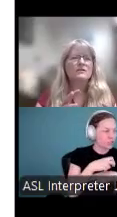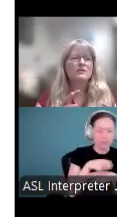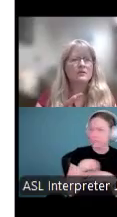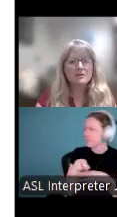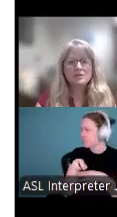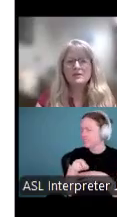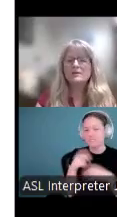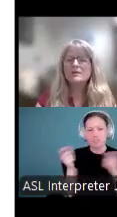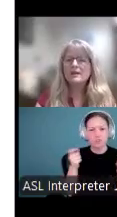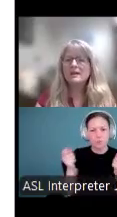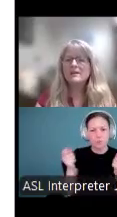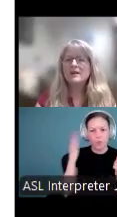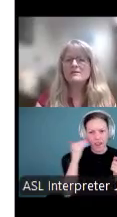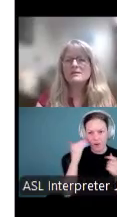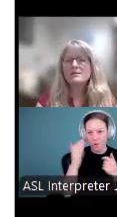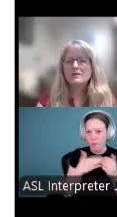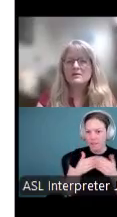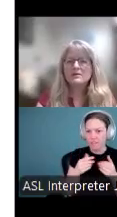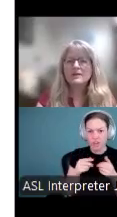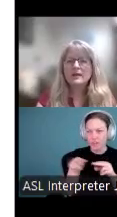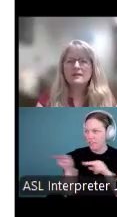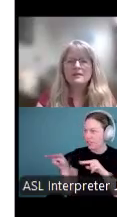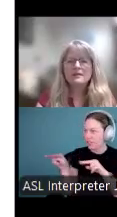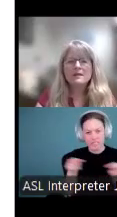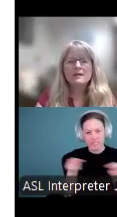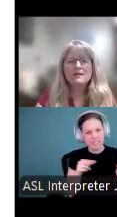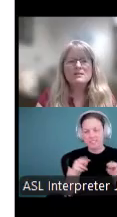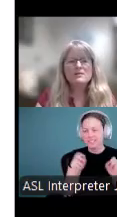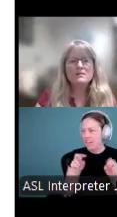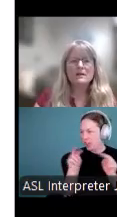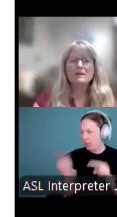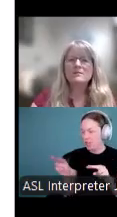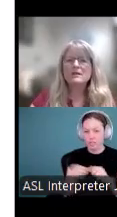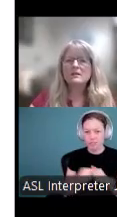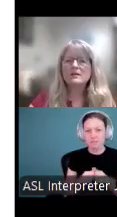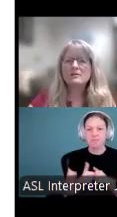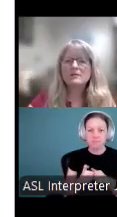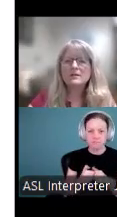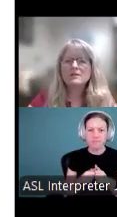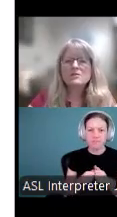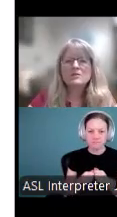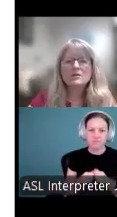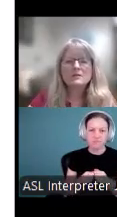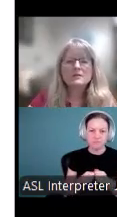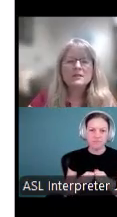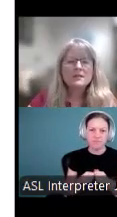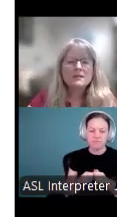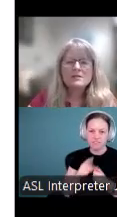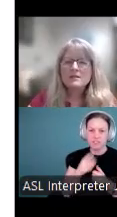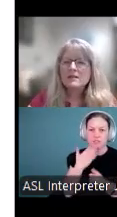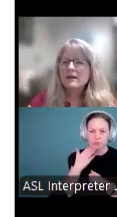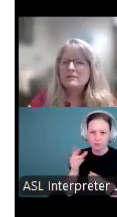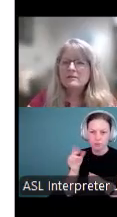whichever direction they're looking, they have something to look at, and so that can be an a really good tool to have